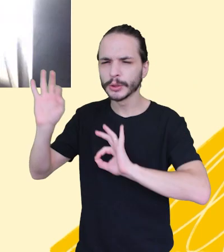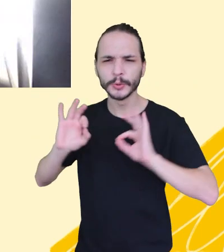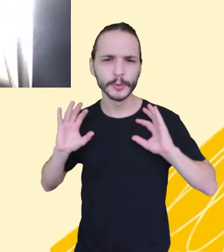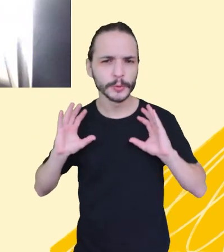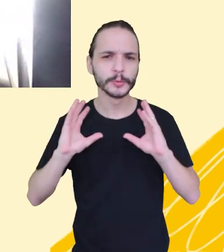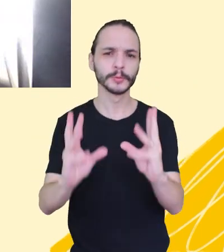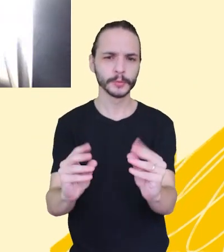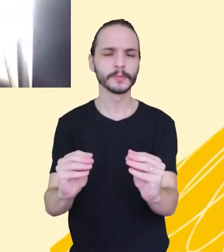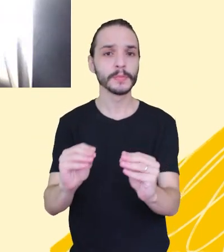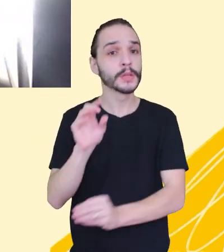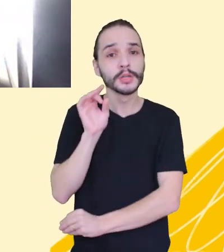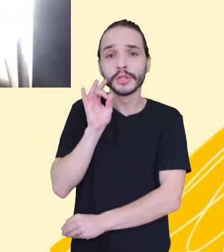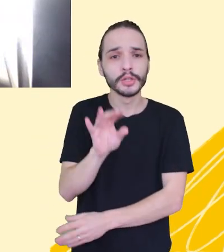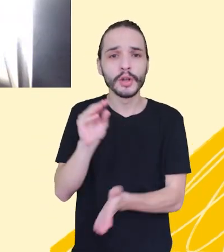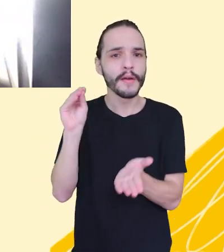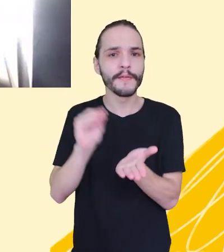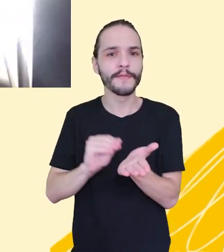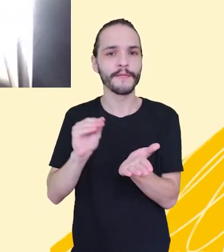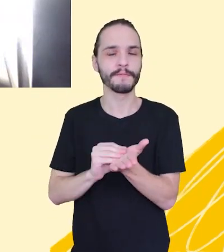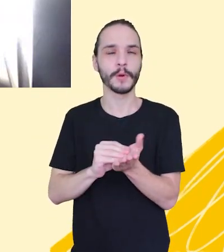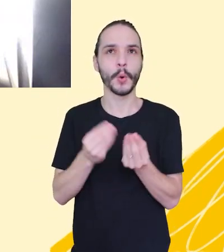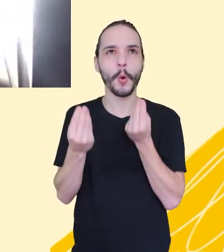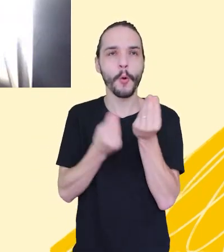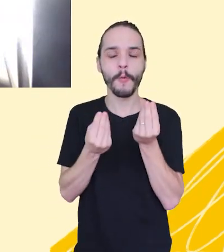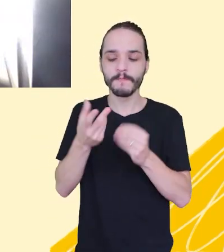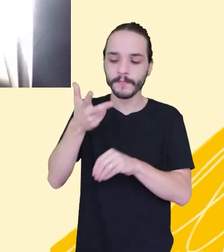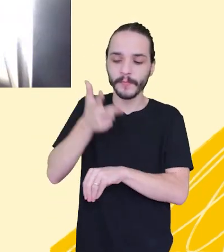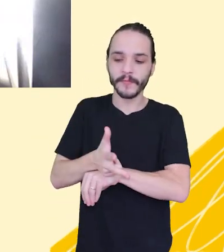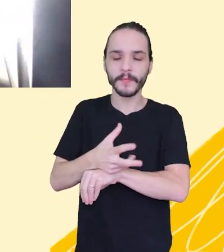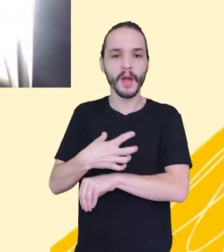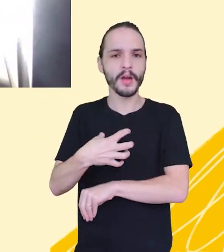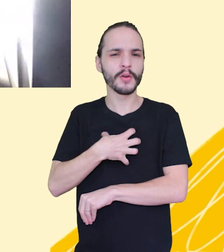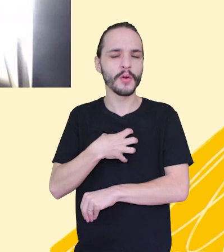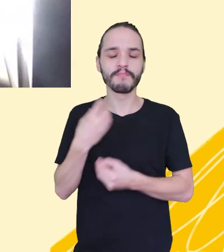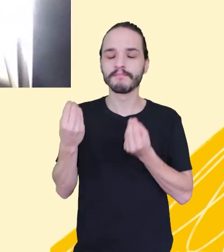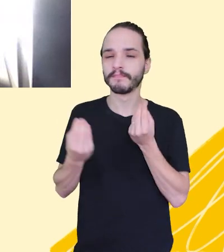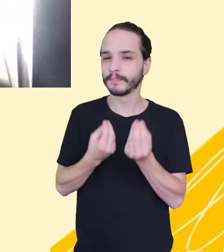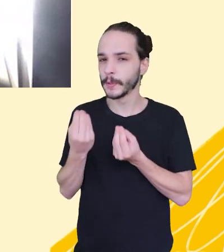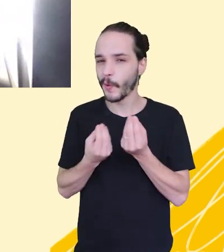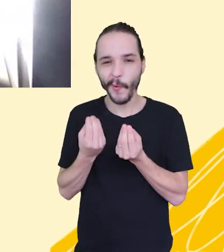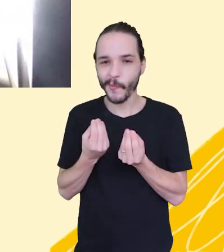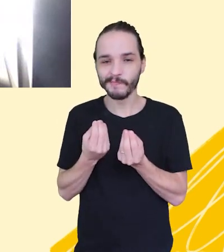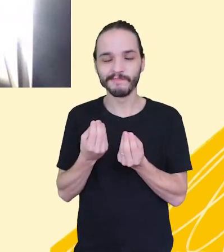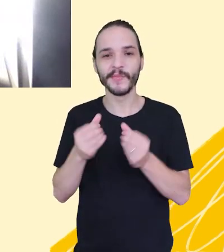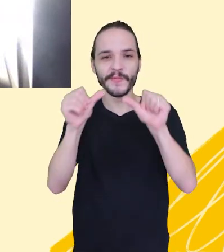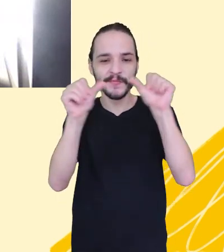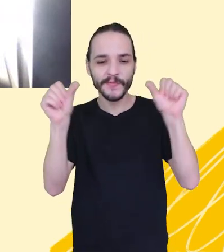And the only thing was to find the way to shoot it